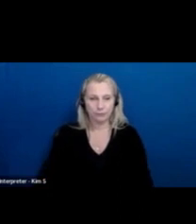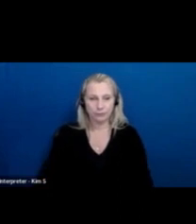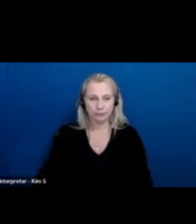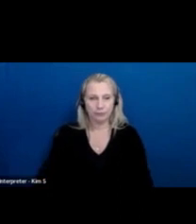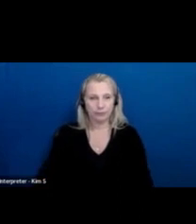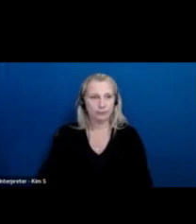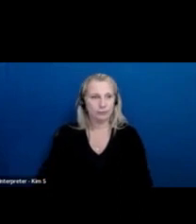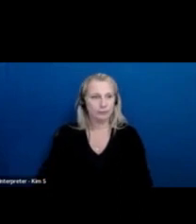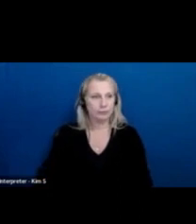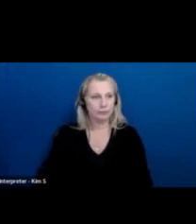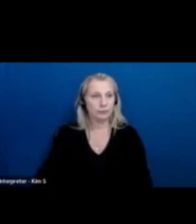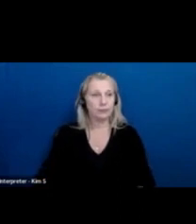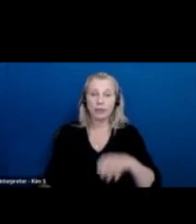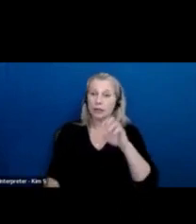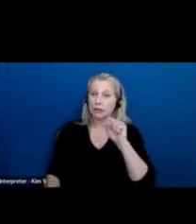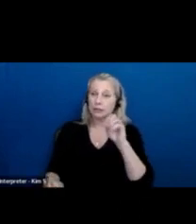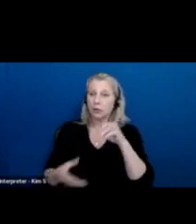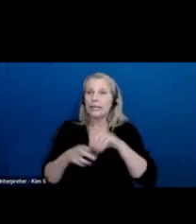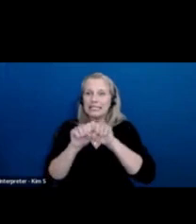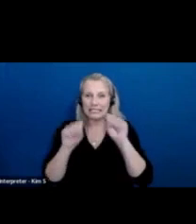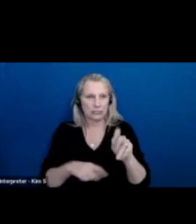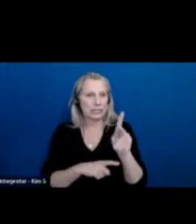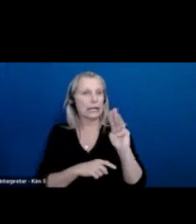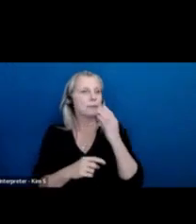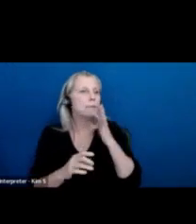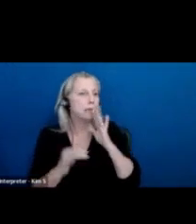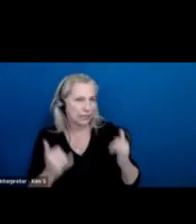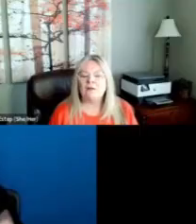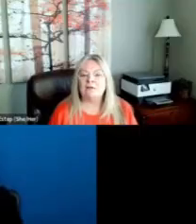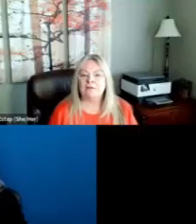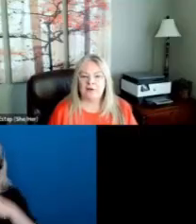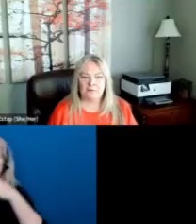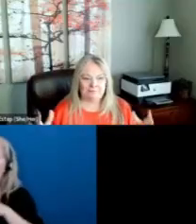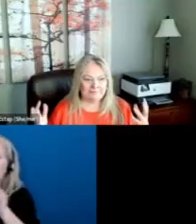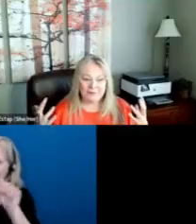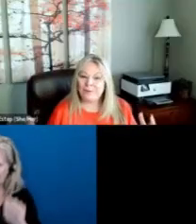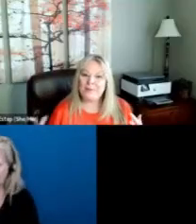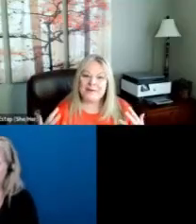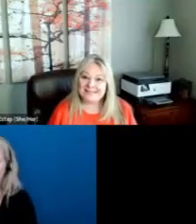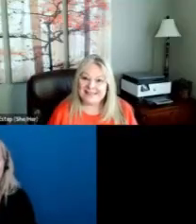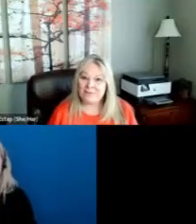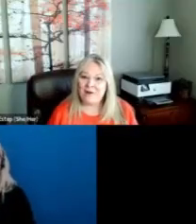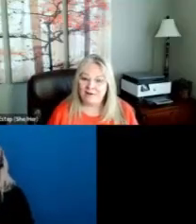Kim Estep: And so in systems where they're trying to install you know, a robust statewide